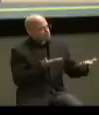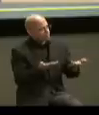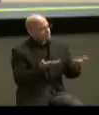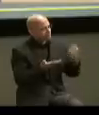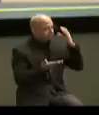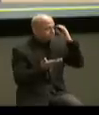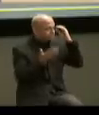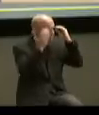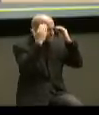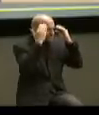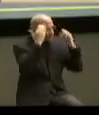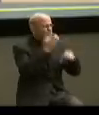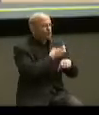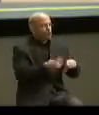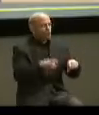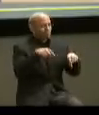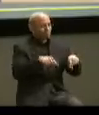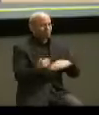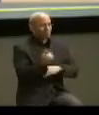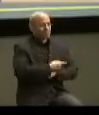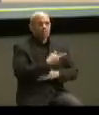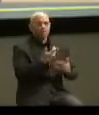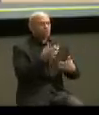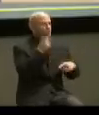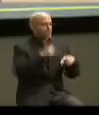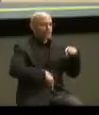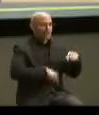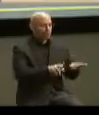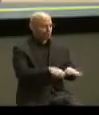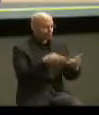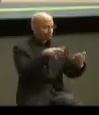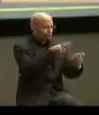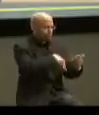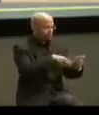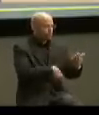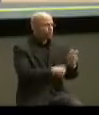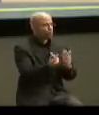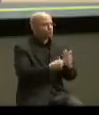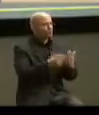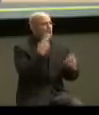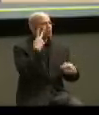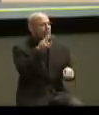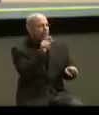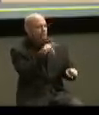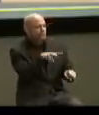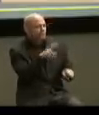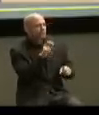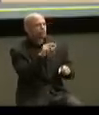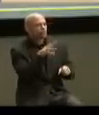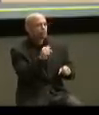I KNOW IT'S TOUGH THESE DAYS. YOU CAN'T OPEN A NEWSPAPER OR TURN ON THE TV WITHOUT FEELING